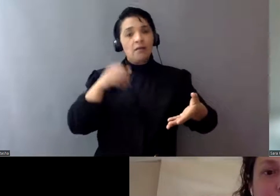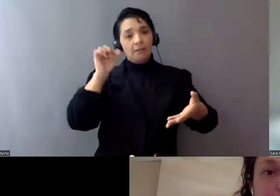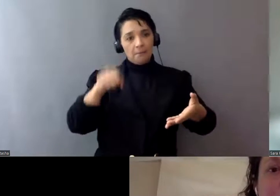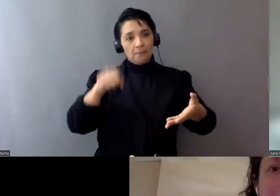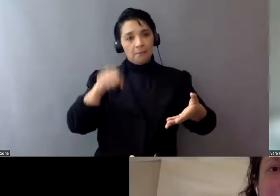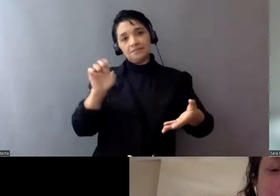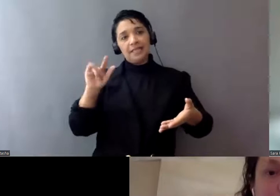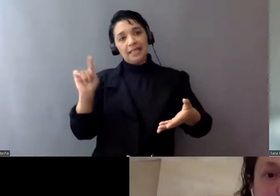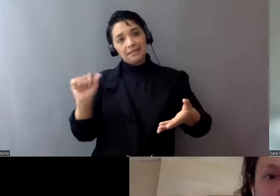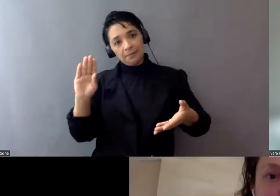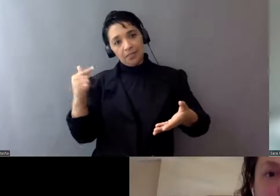and Jose after.